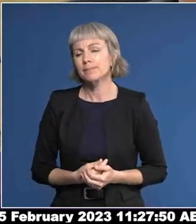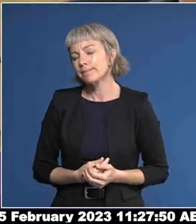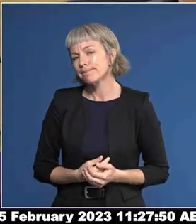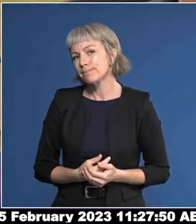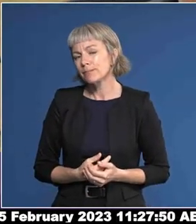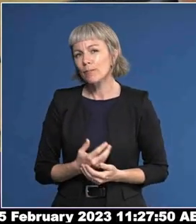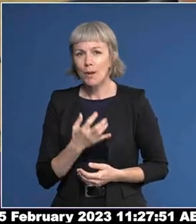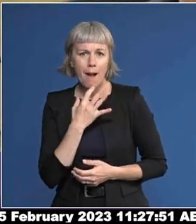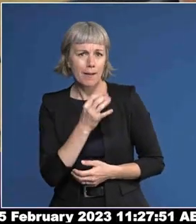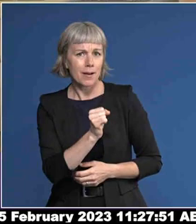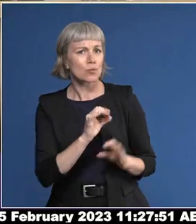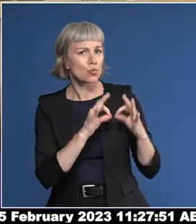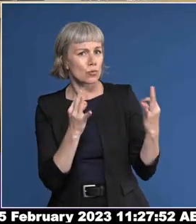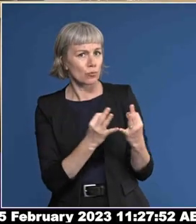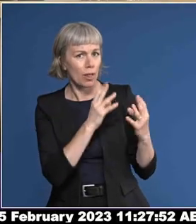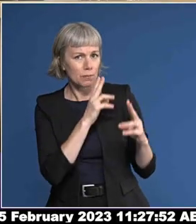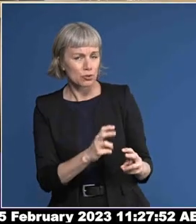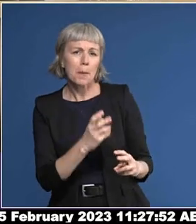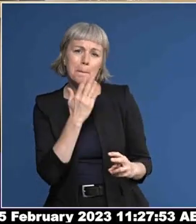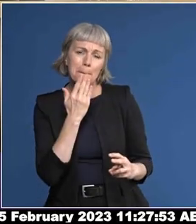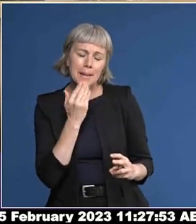cultural change that we have been implementing in the organisation in the last